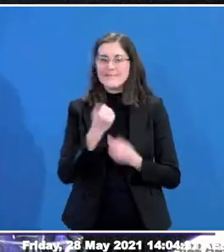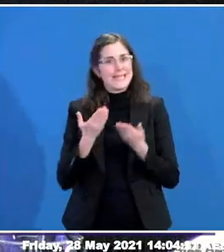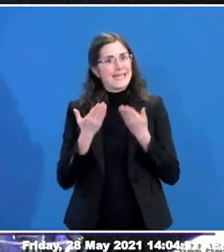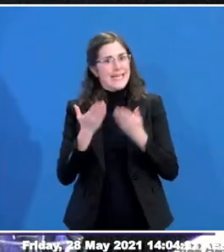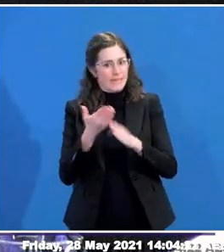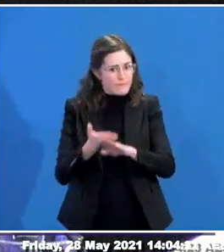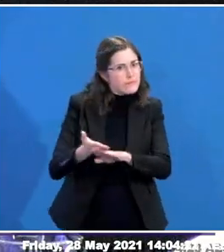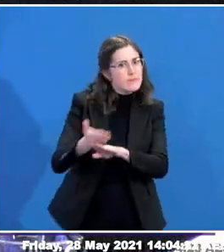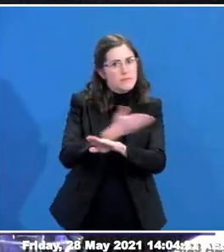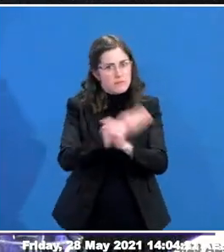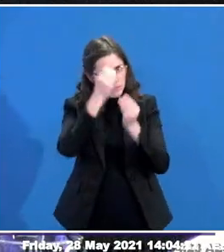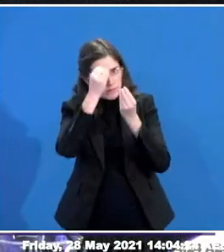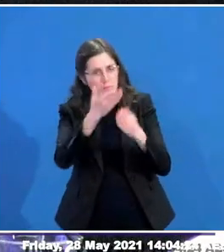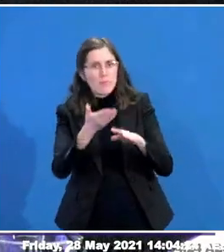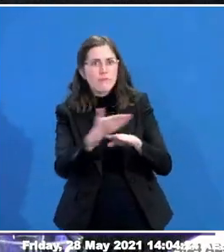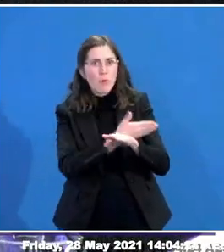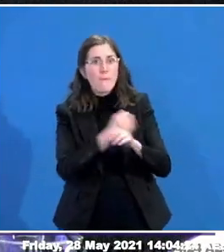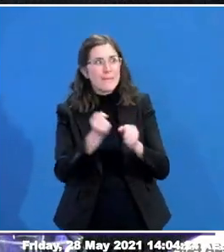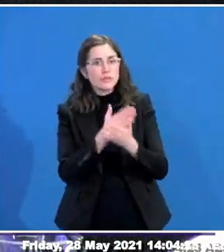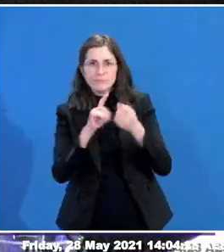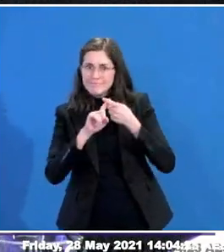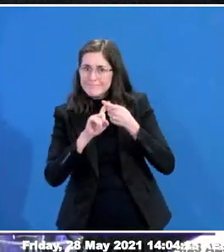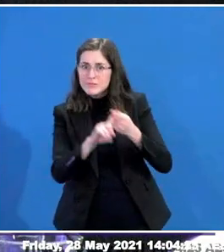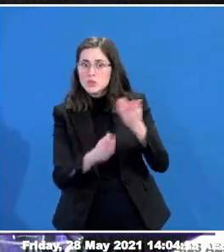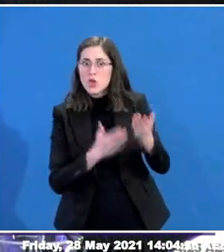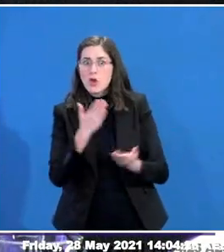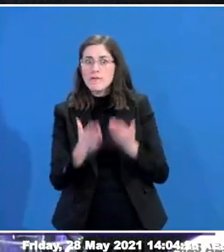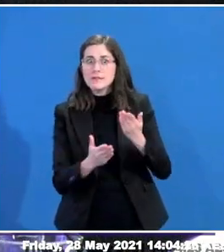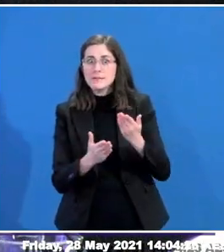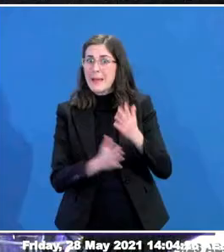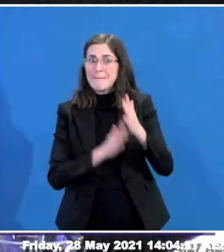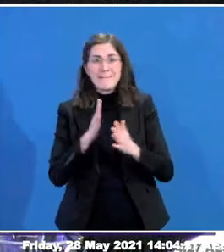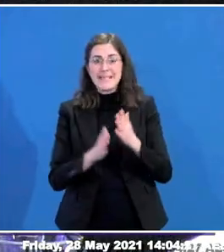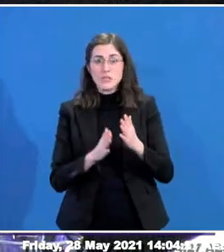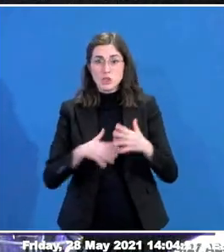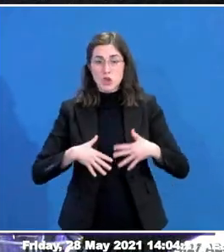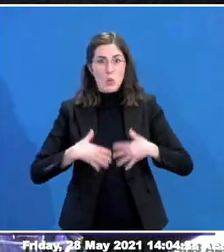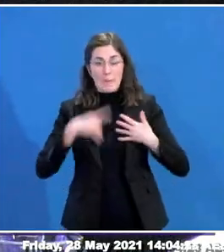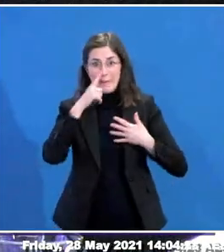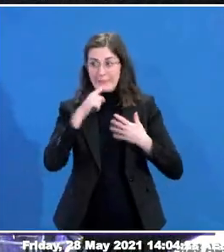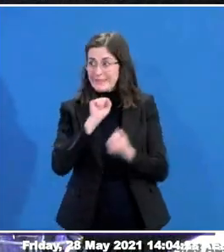You might ask Commissioner Head that question to avoid the situation that you've talked about.